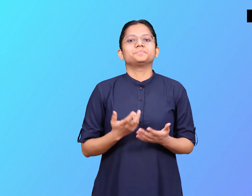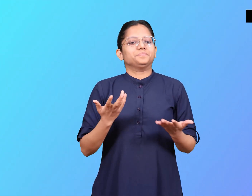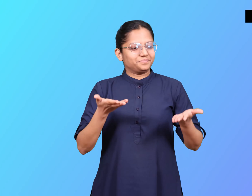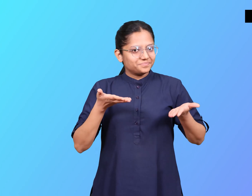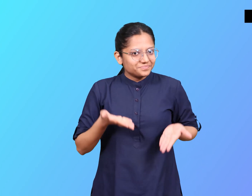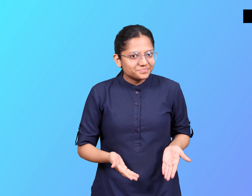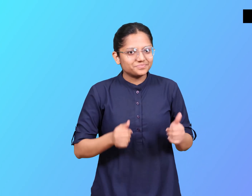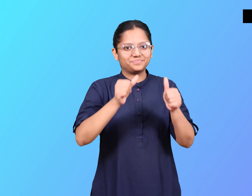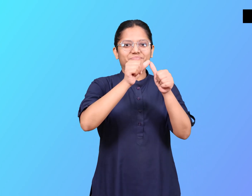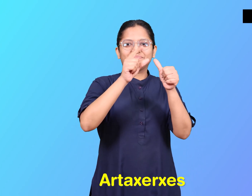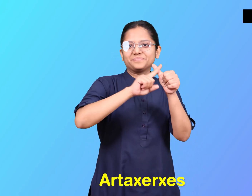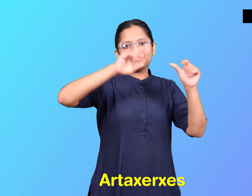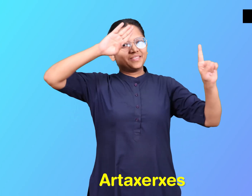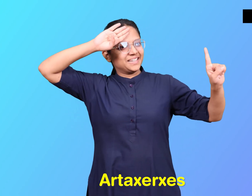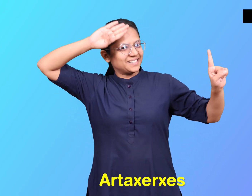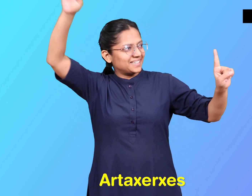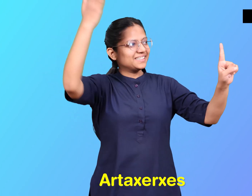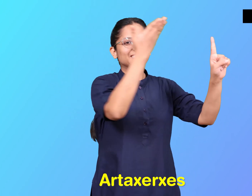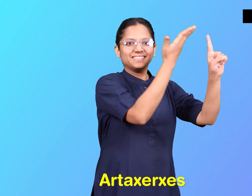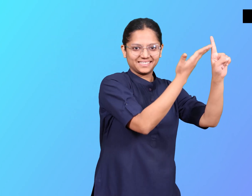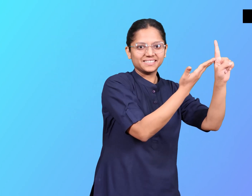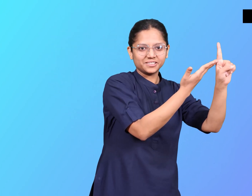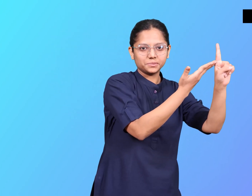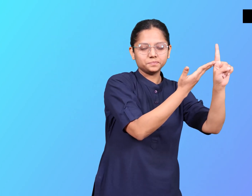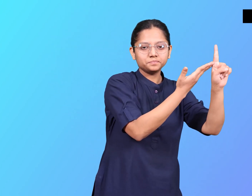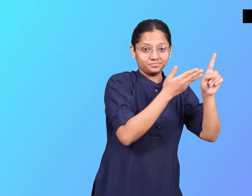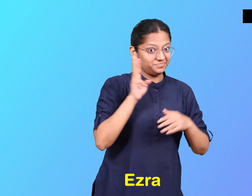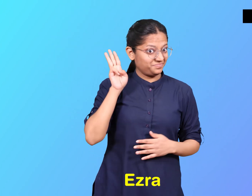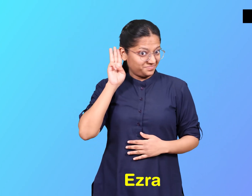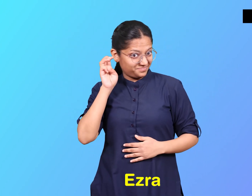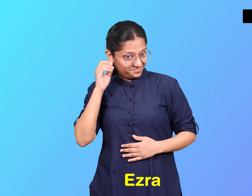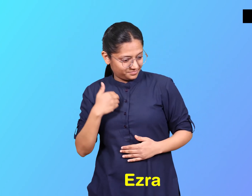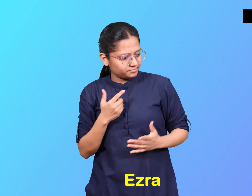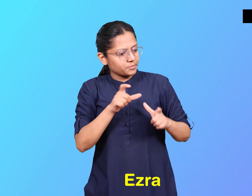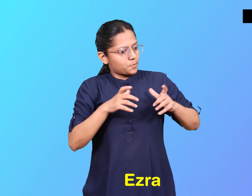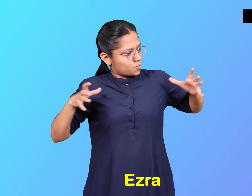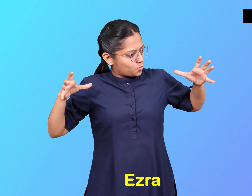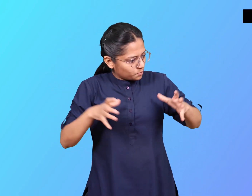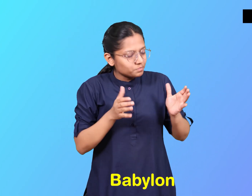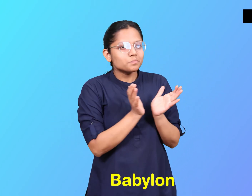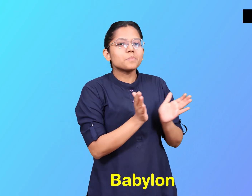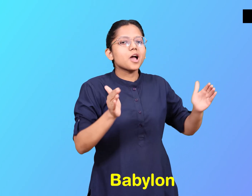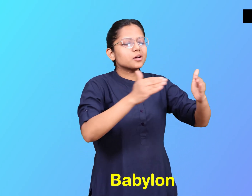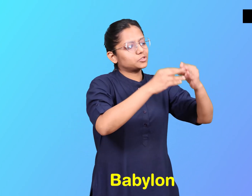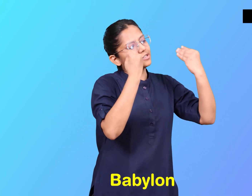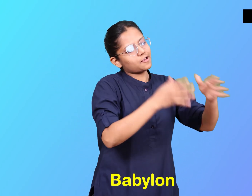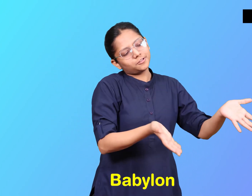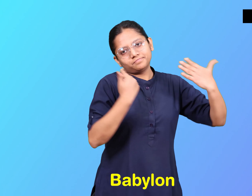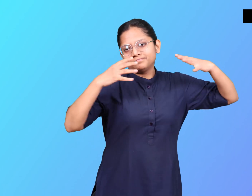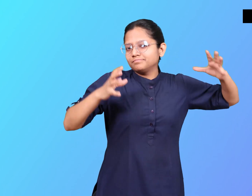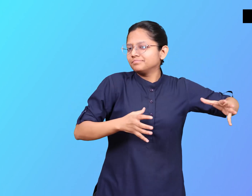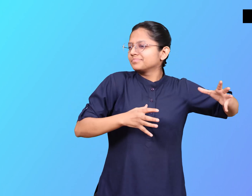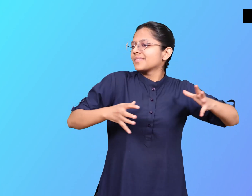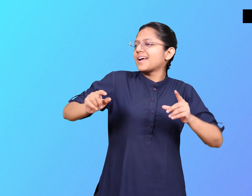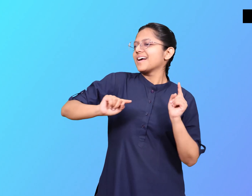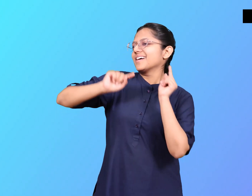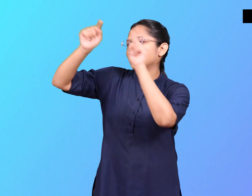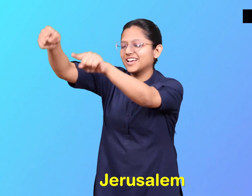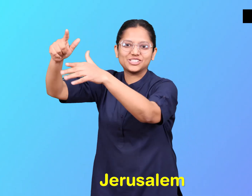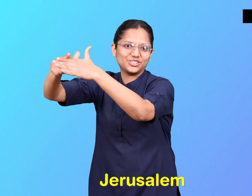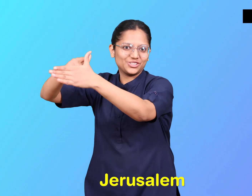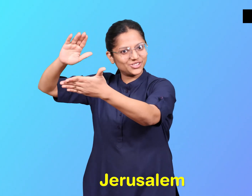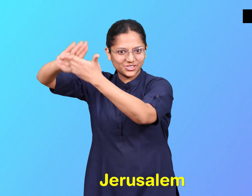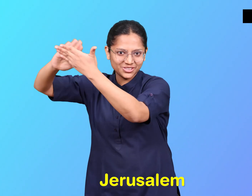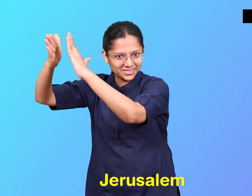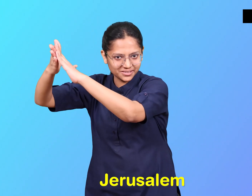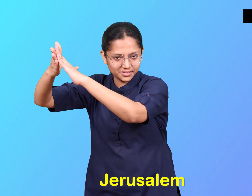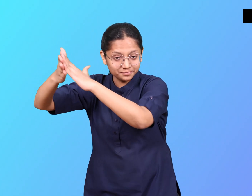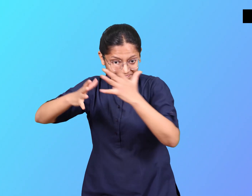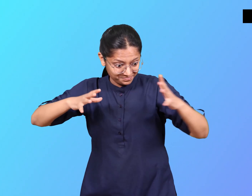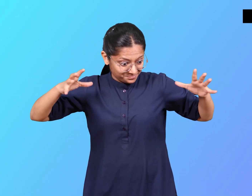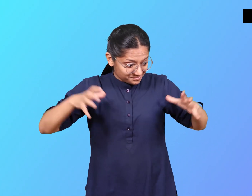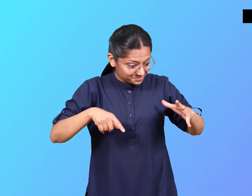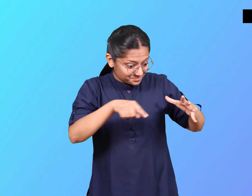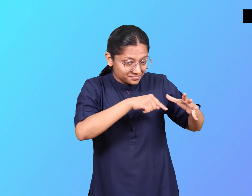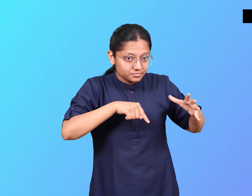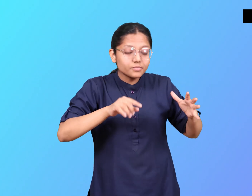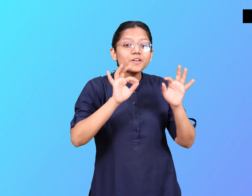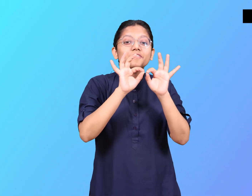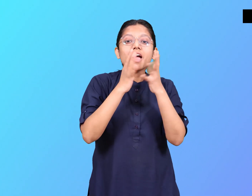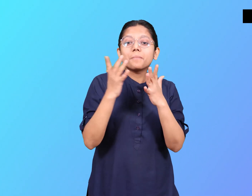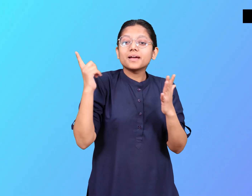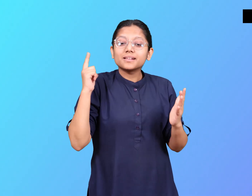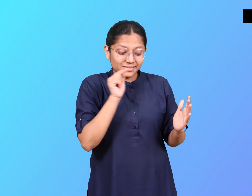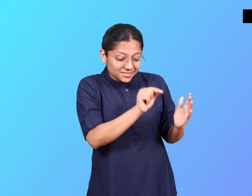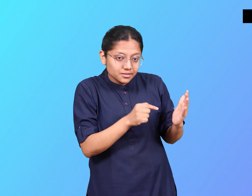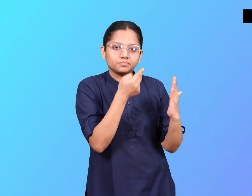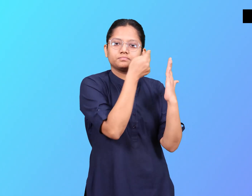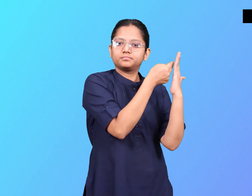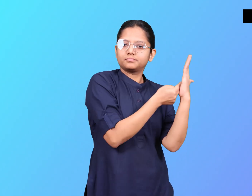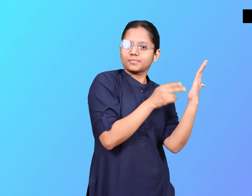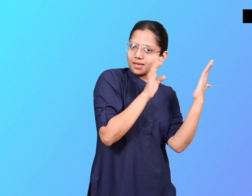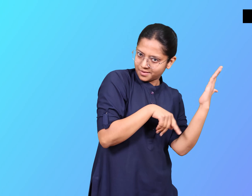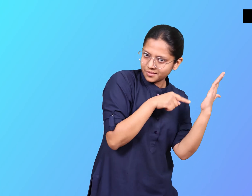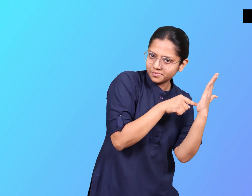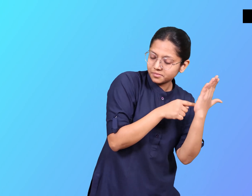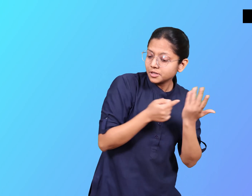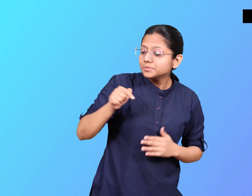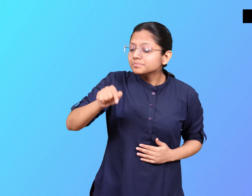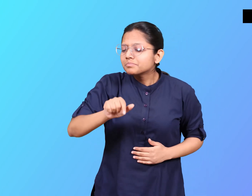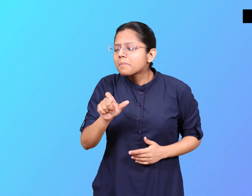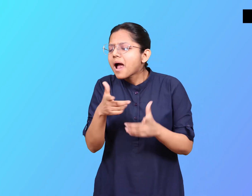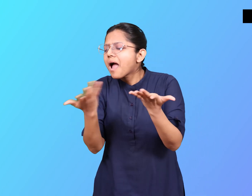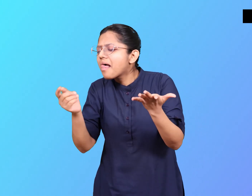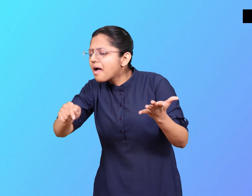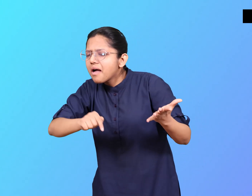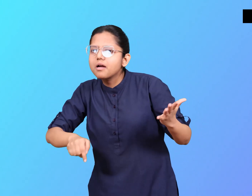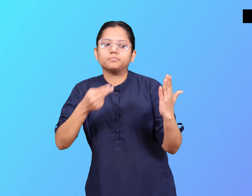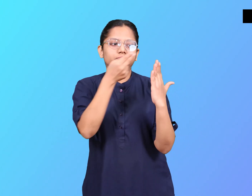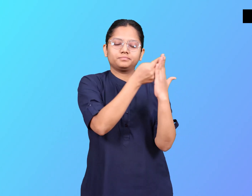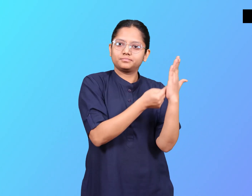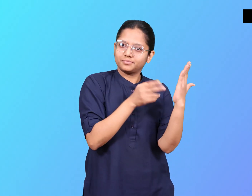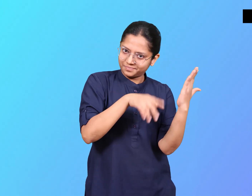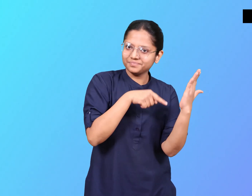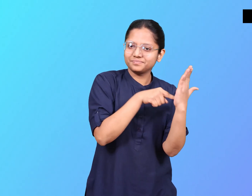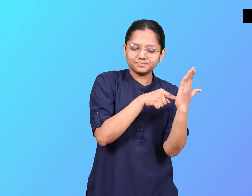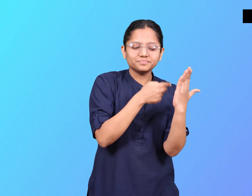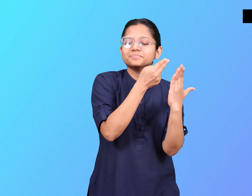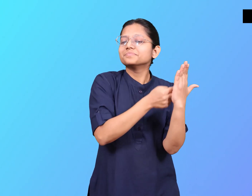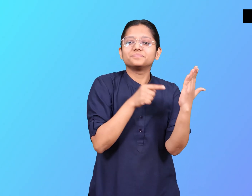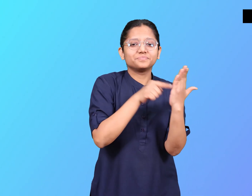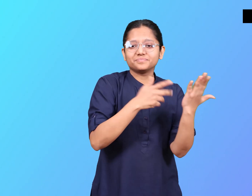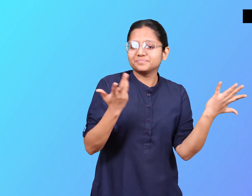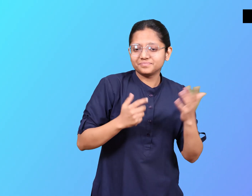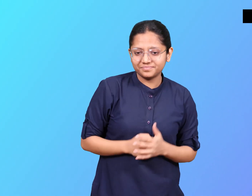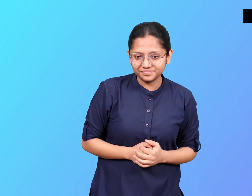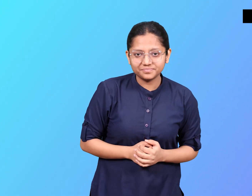These are the names of the family leaders and the other people who came with me to Jerusalem from Babylon. We came to Jerusalem during the rule of King Artaxerxes. Here is the list of names: